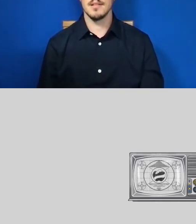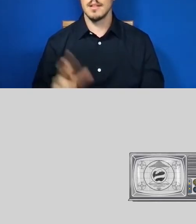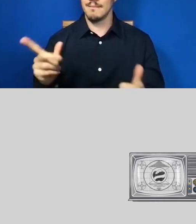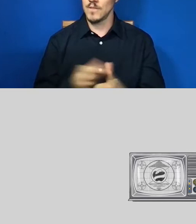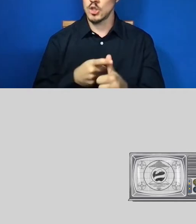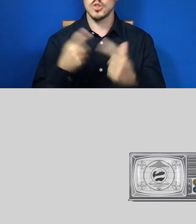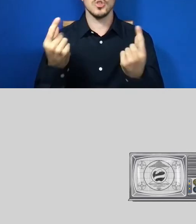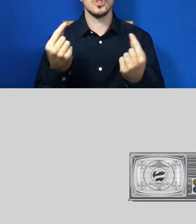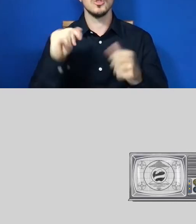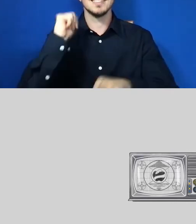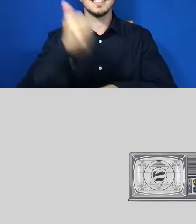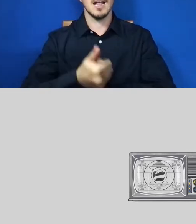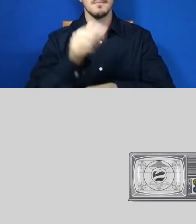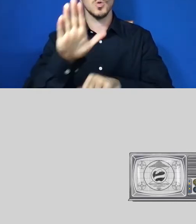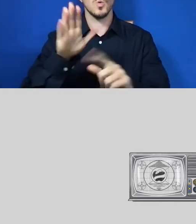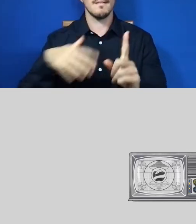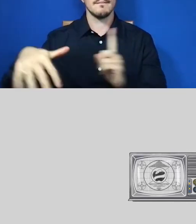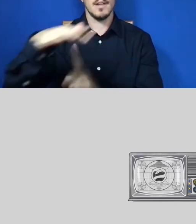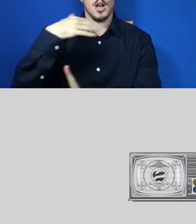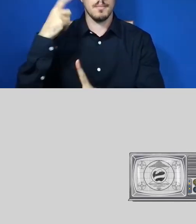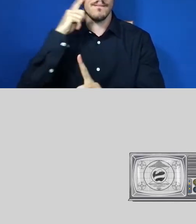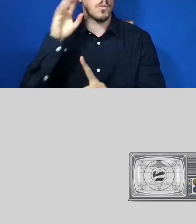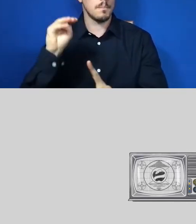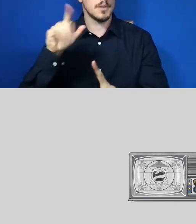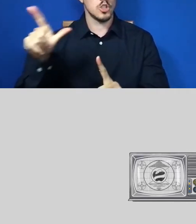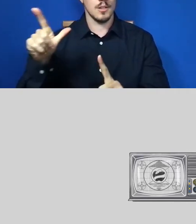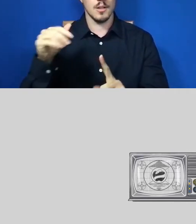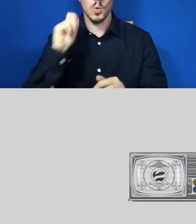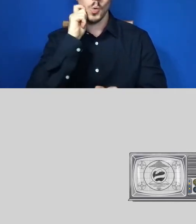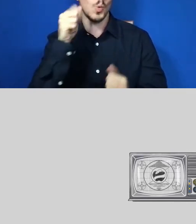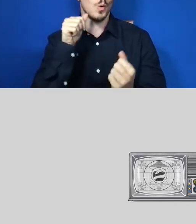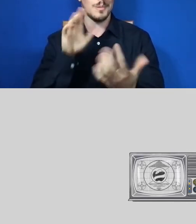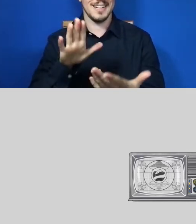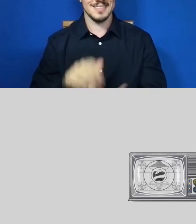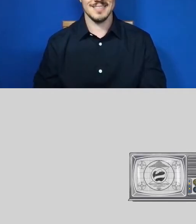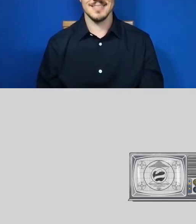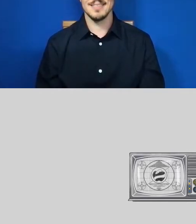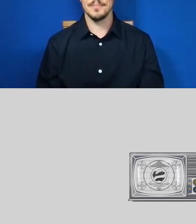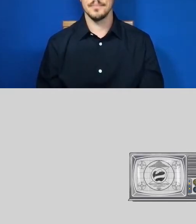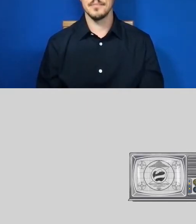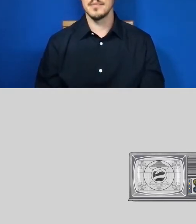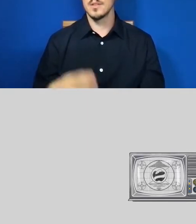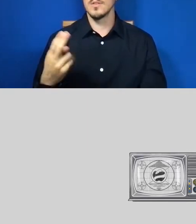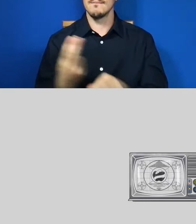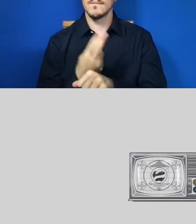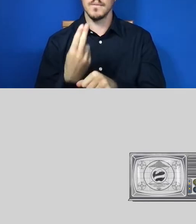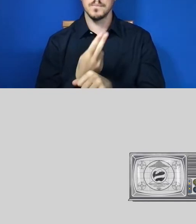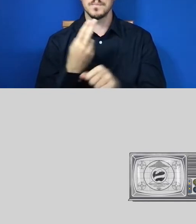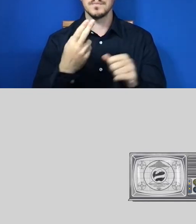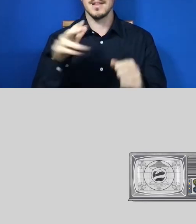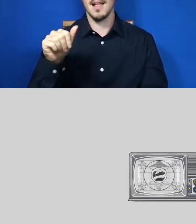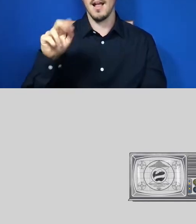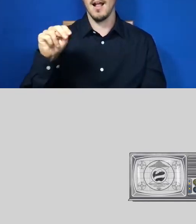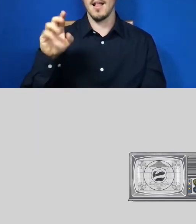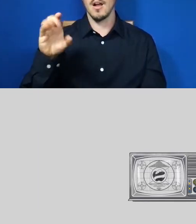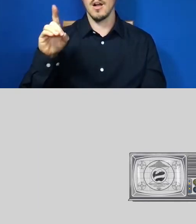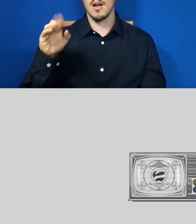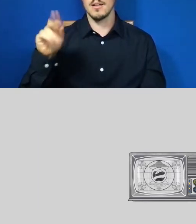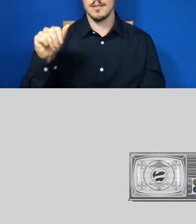Let's start by setting up your environment for machine learning, the cool way. Let's start by installing Anaconda.